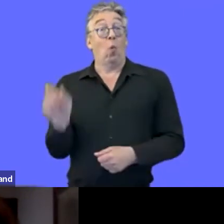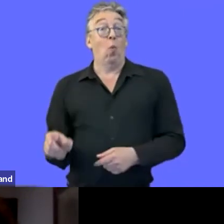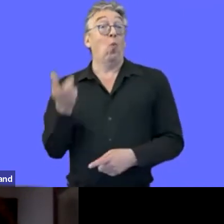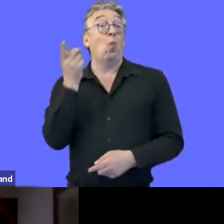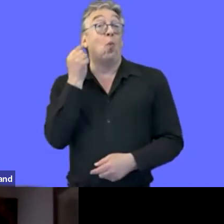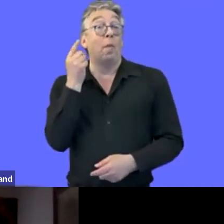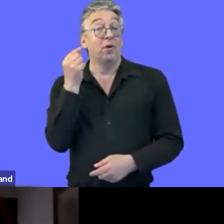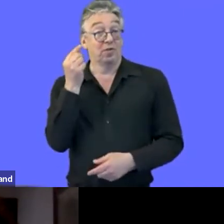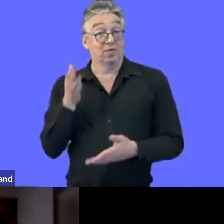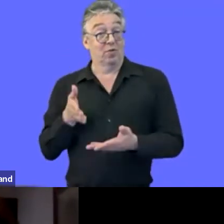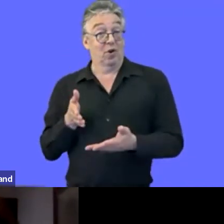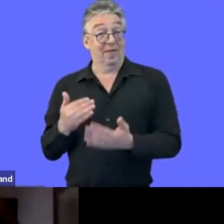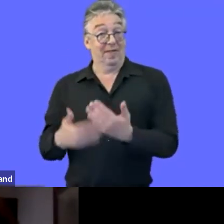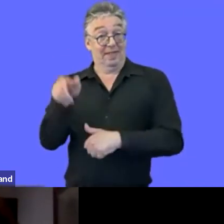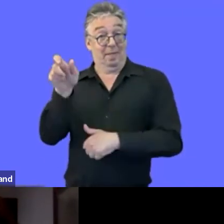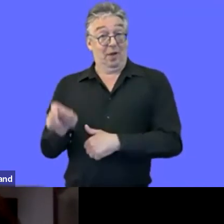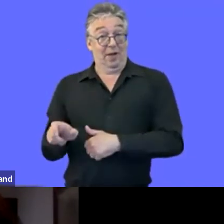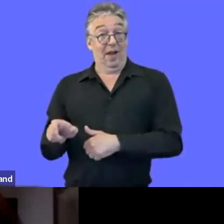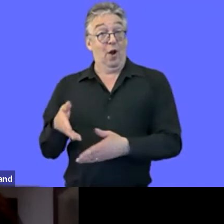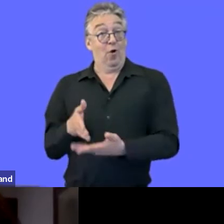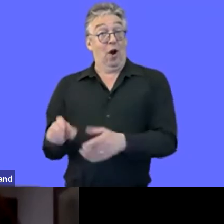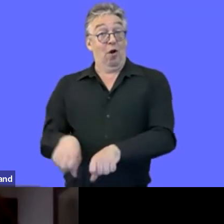of what has been decided by the committee.